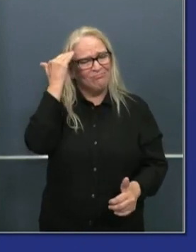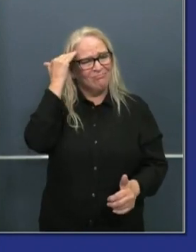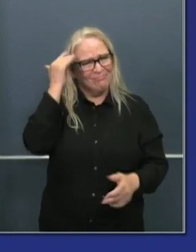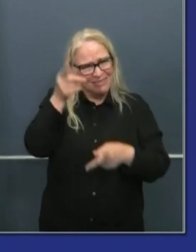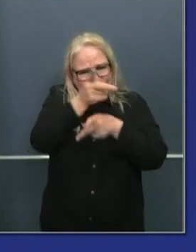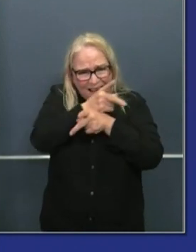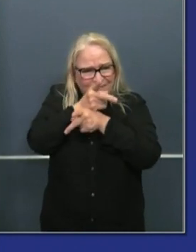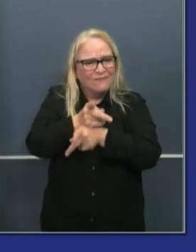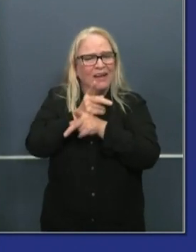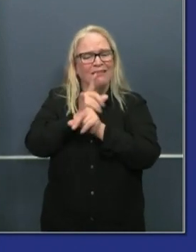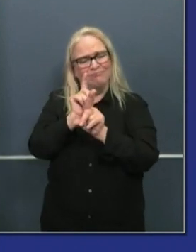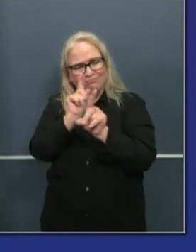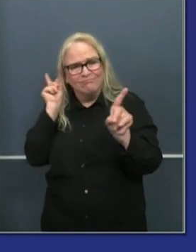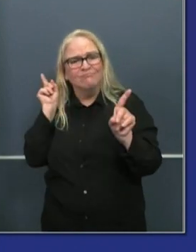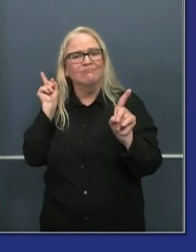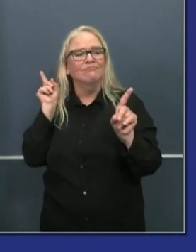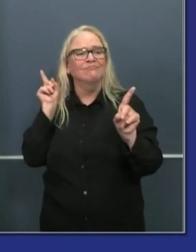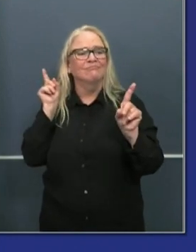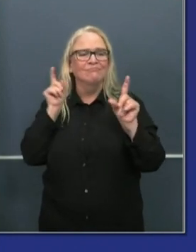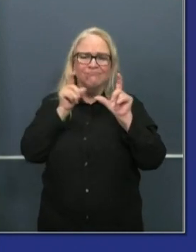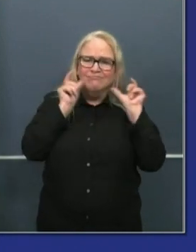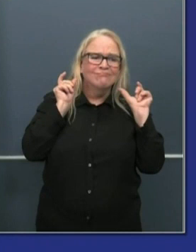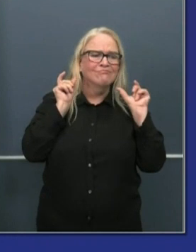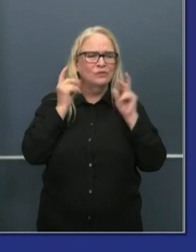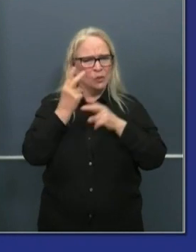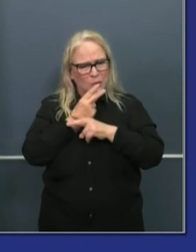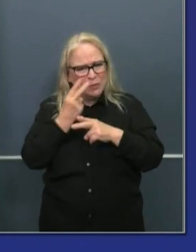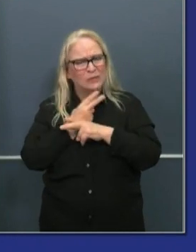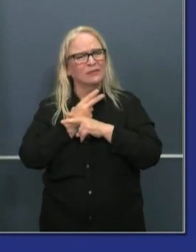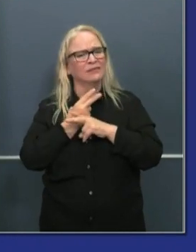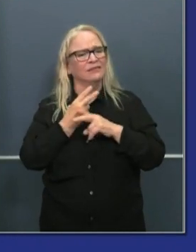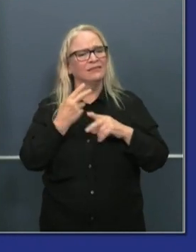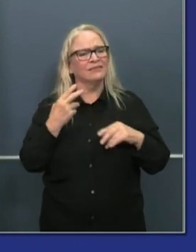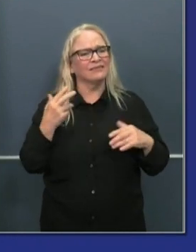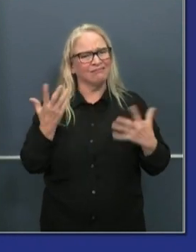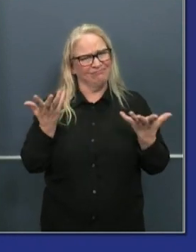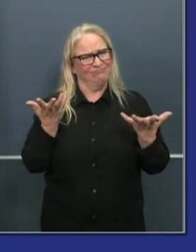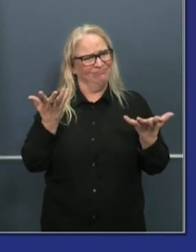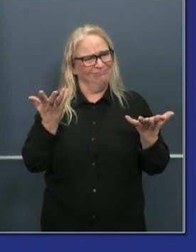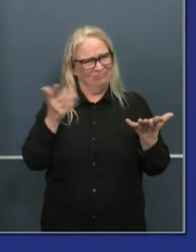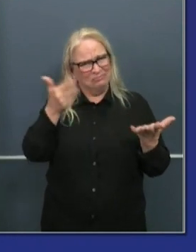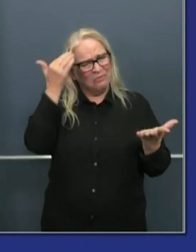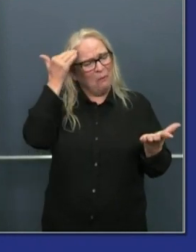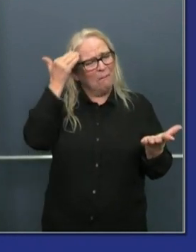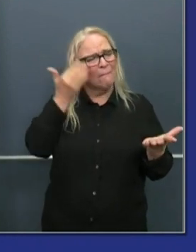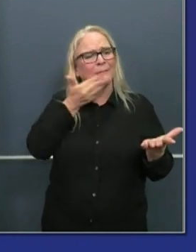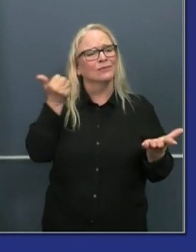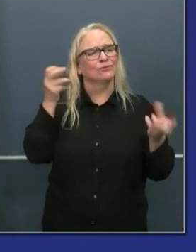TO BE INDEPENDENT FROM COVID- 19, WE HAVE TO BE MORE VIGILANT IN TERMS OF MAINTAINING OUR